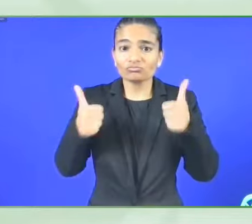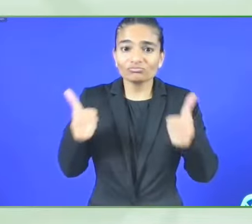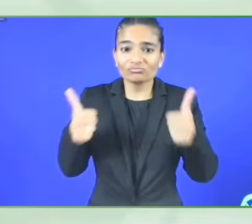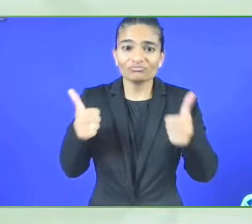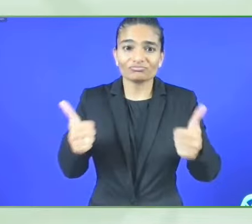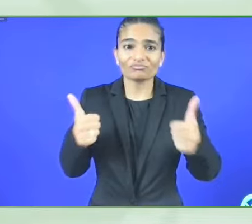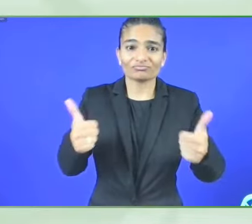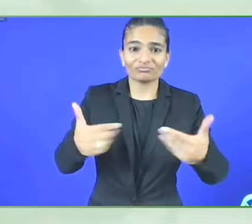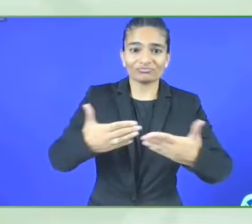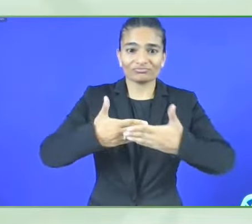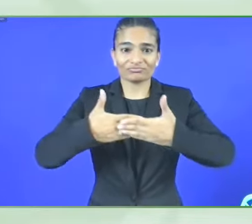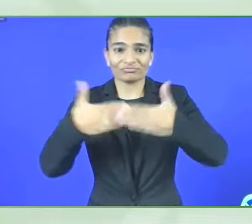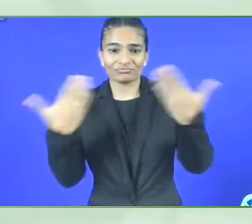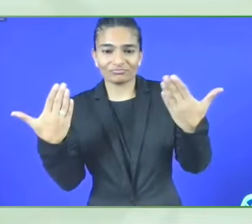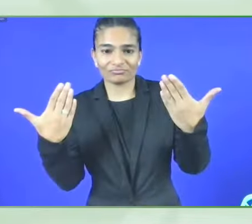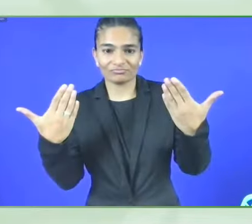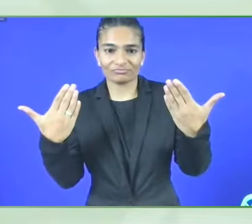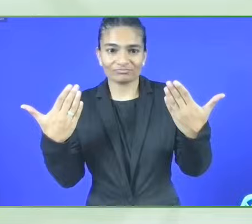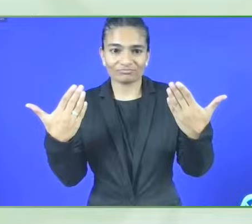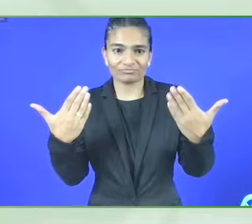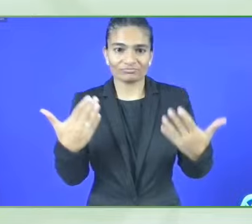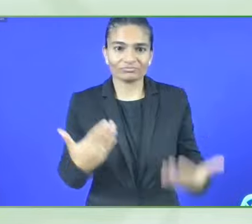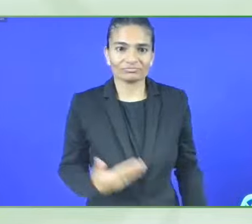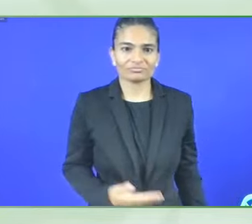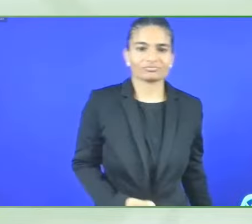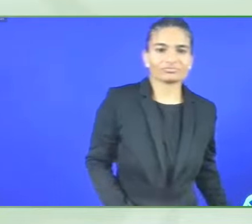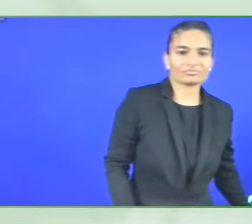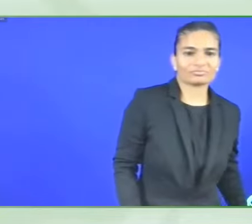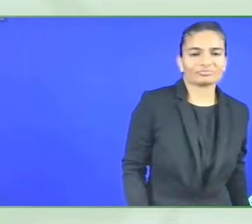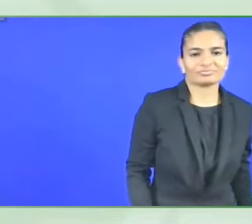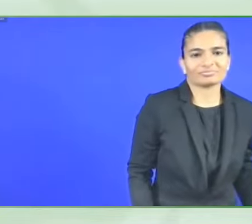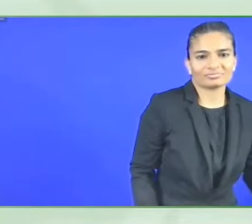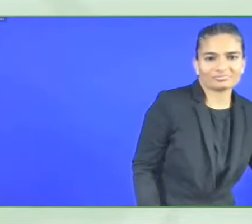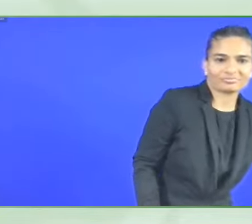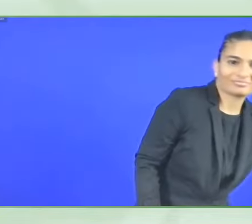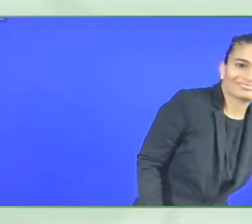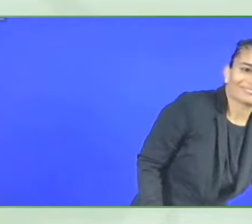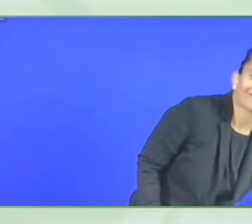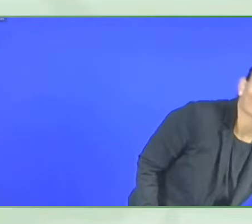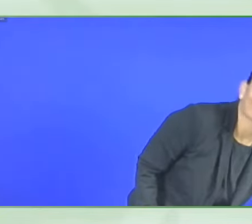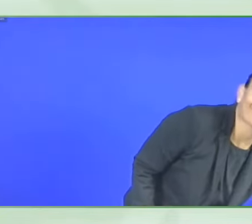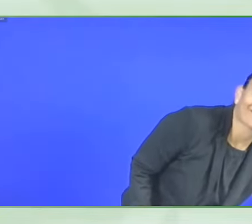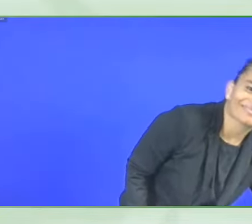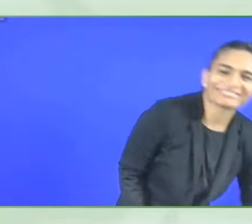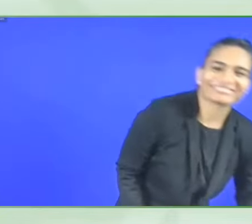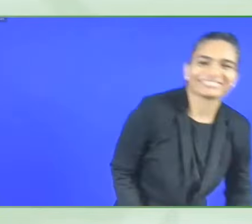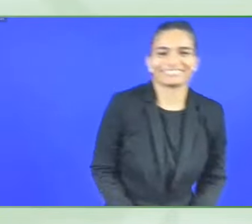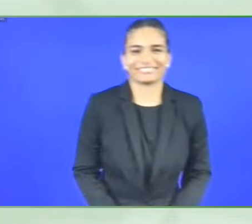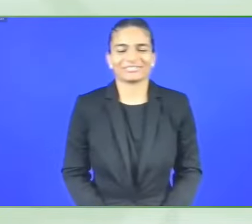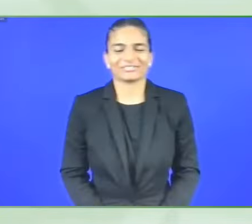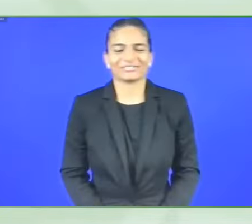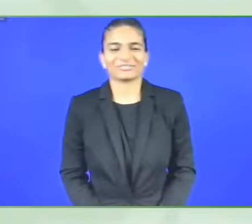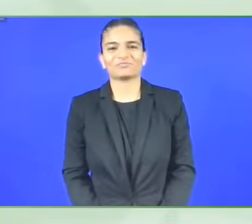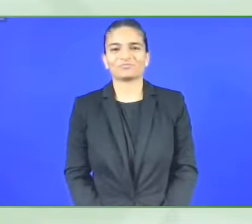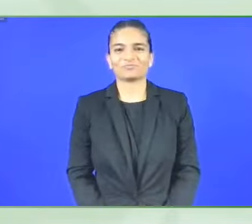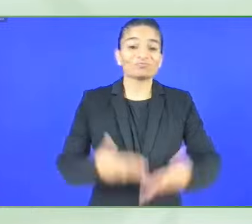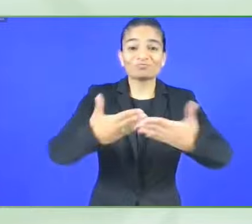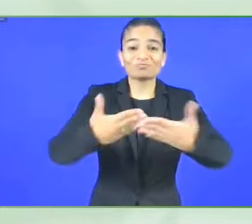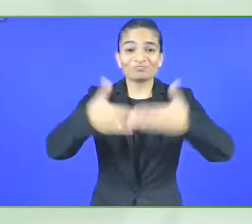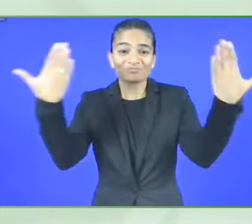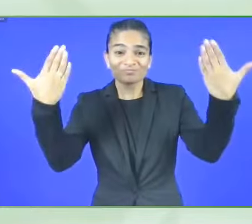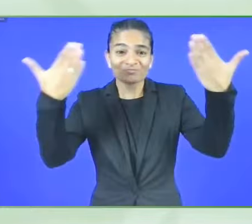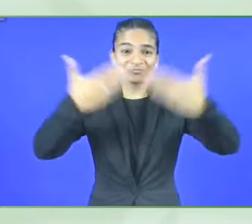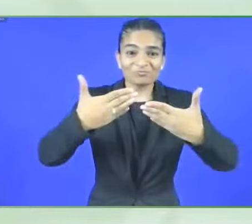We are just finding some quietness in the room.